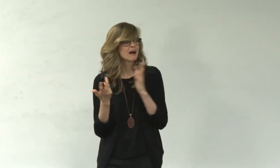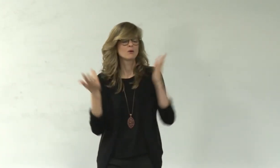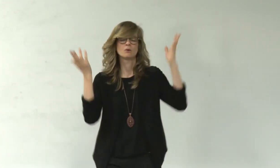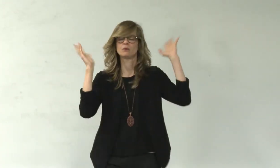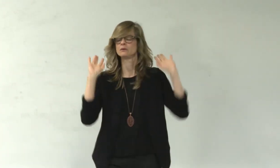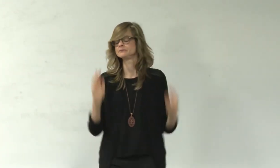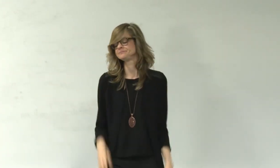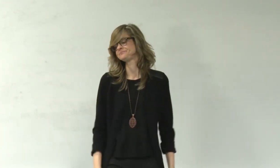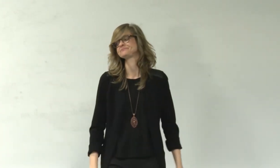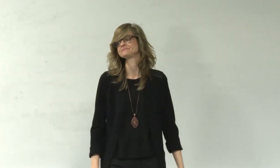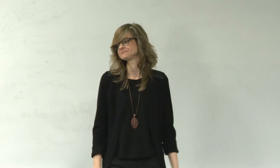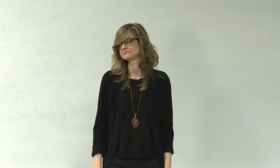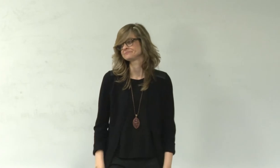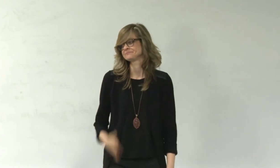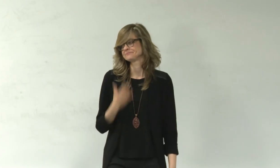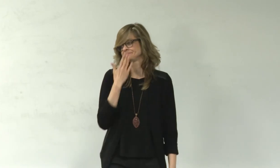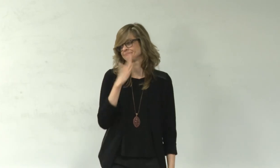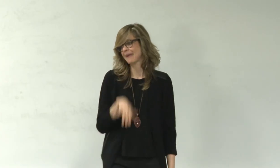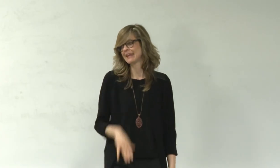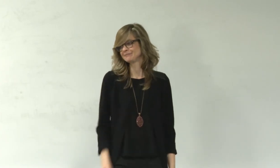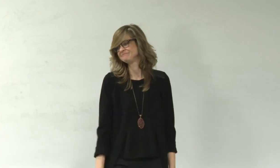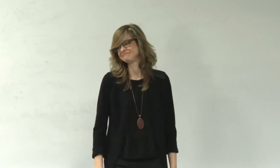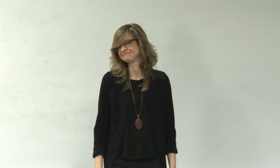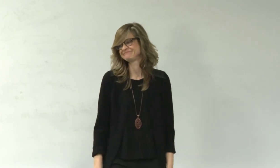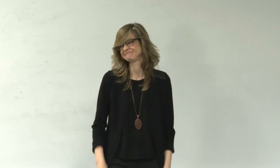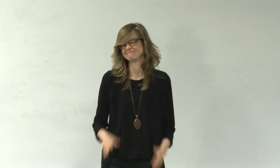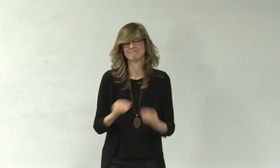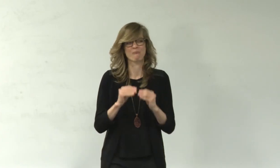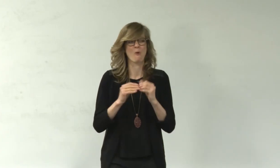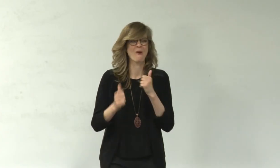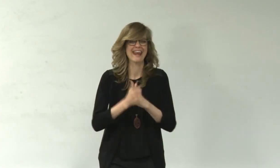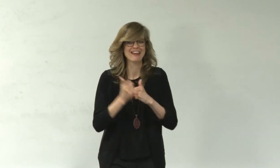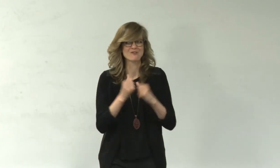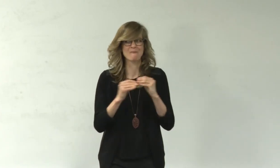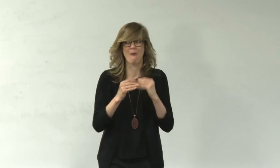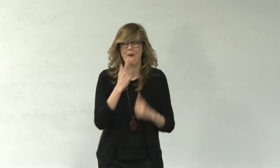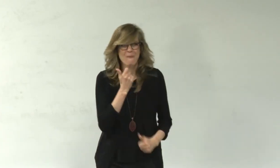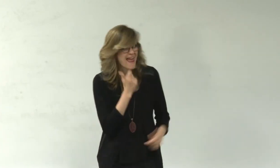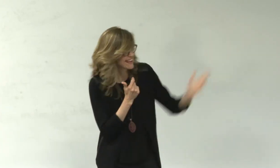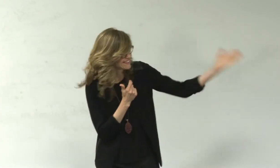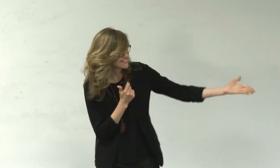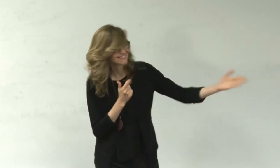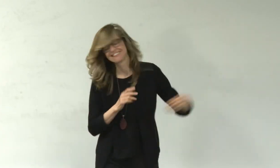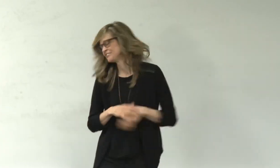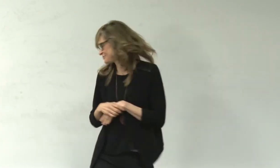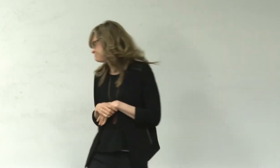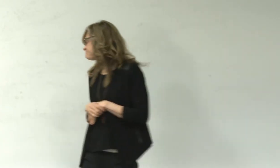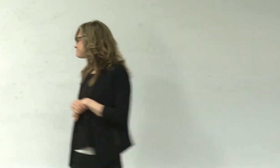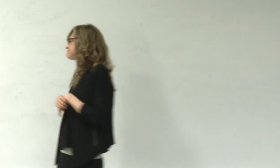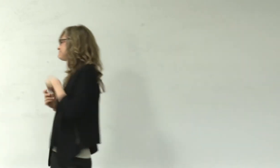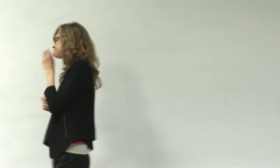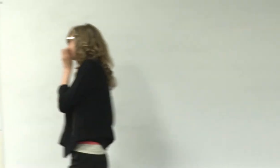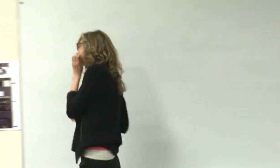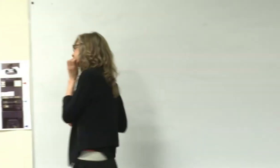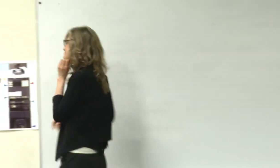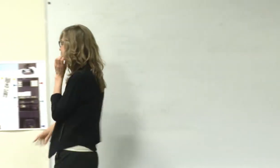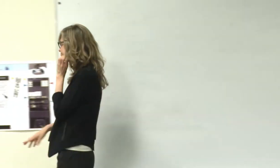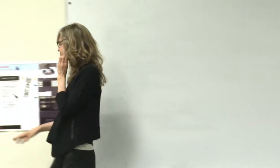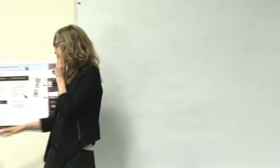I HAD TO INTERACT WITH PEOPLE. IT WAS NOT GOOD. IT WAS--AS YOU CAN SEE, IT'S GETTING CLOSER TO THE RED PART